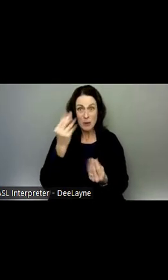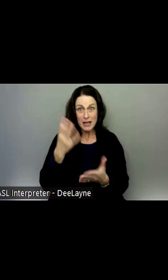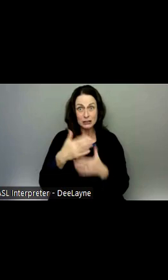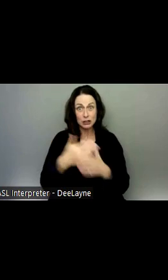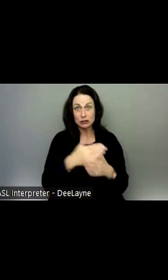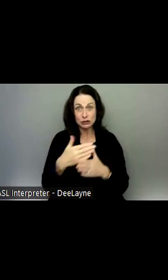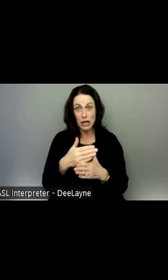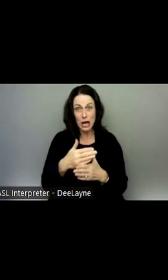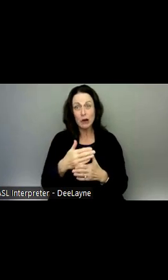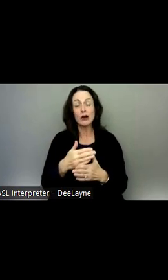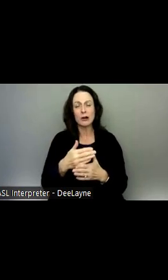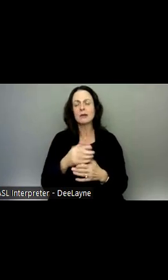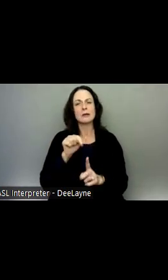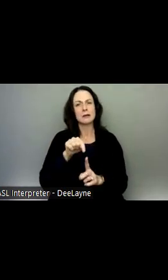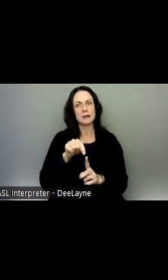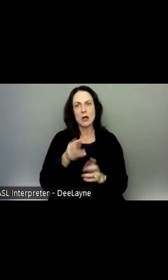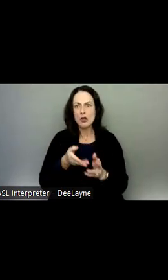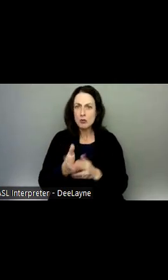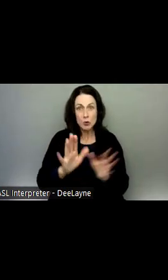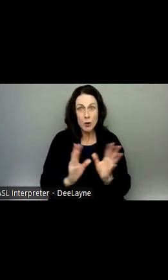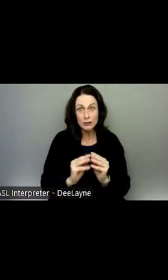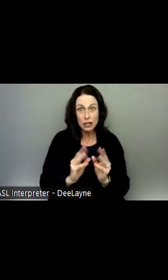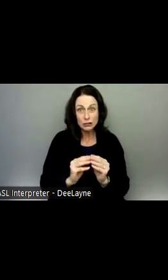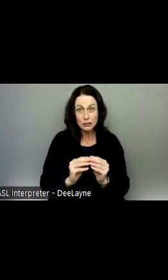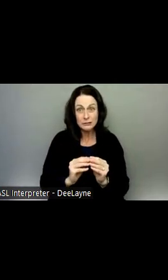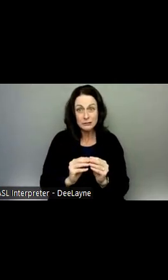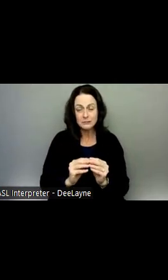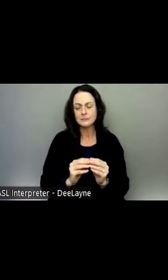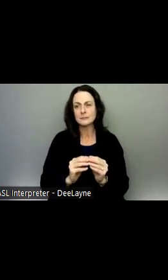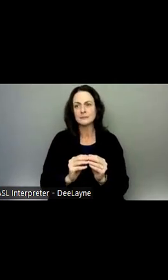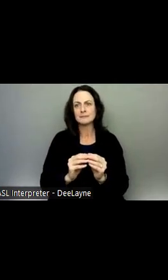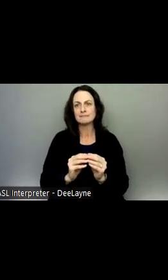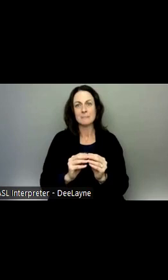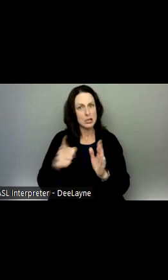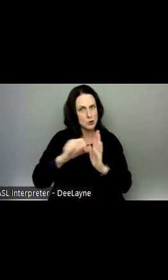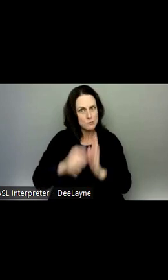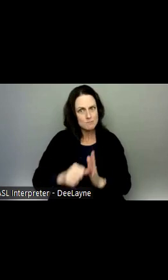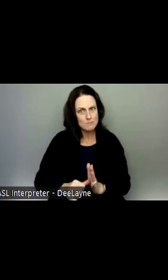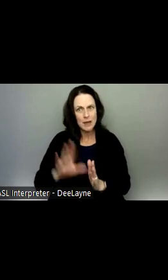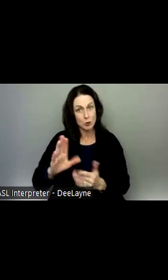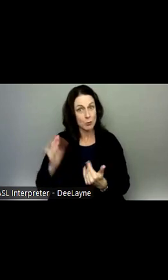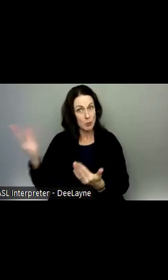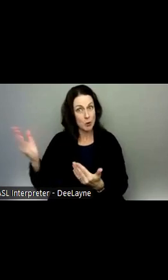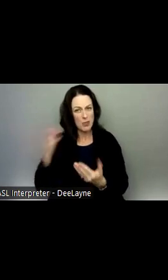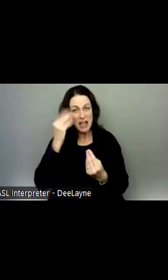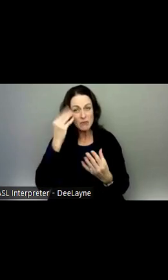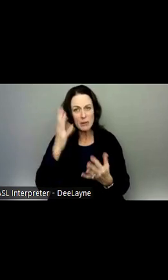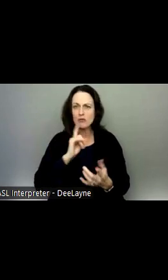you're aiming to share through your session and you highlight in your proposal is practical.